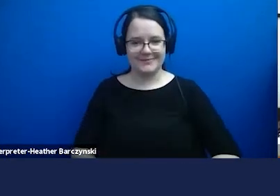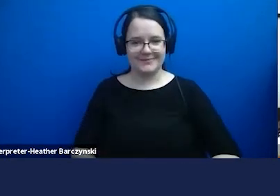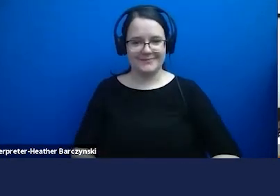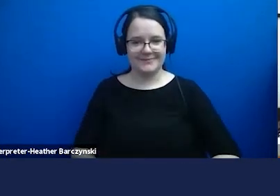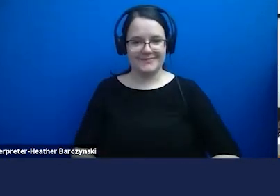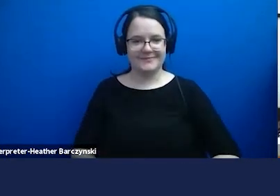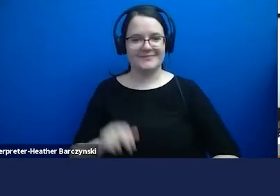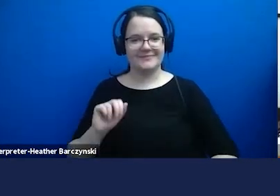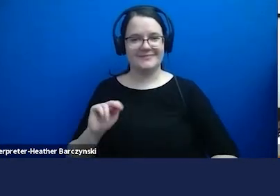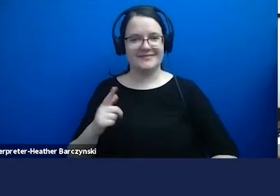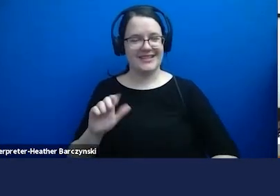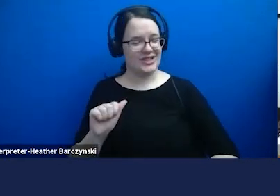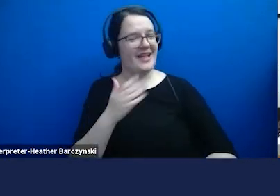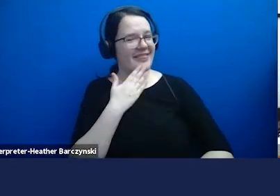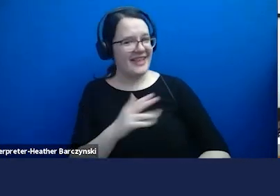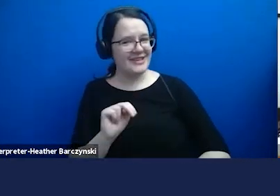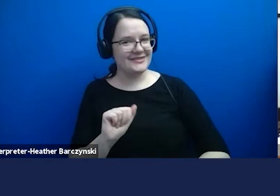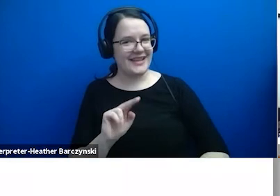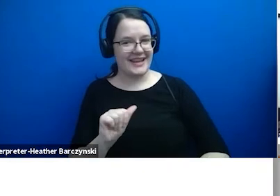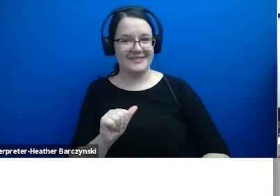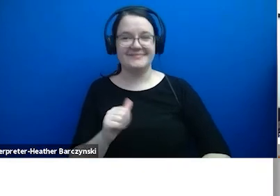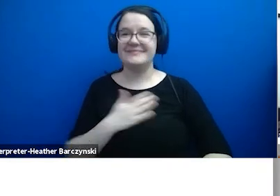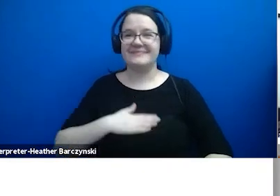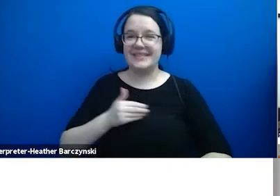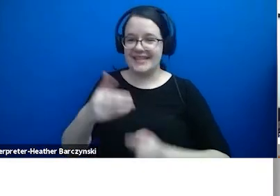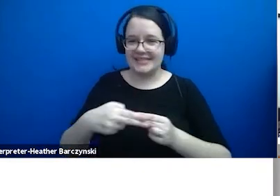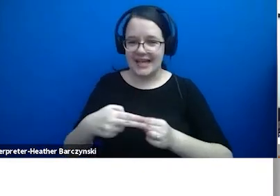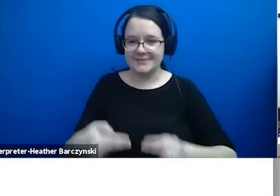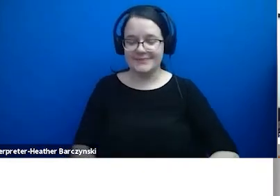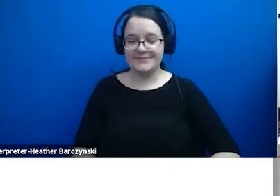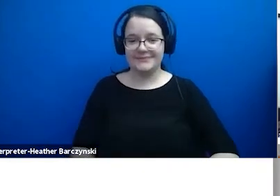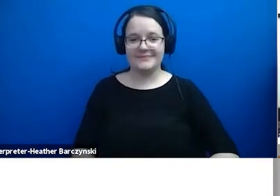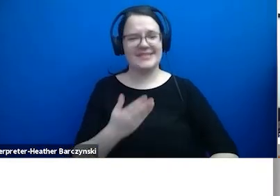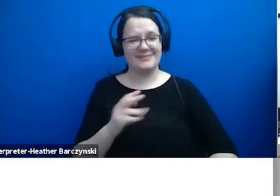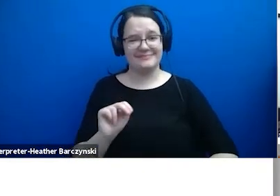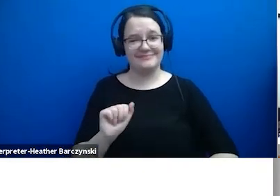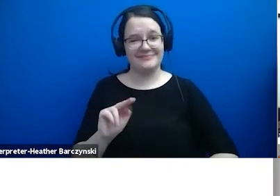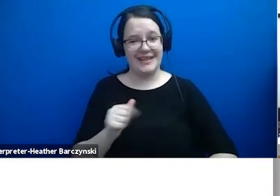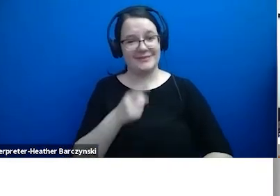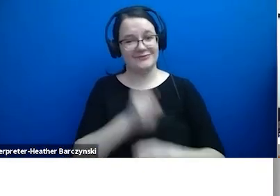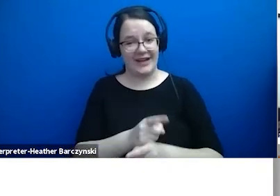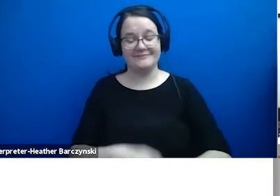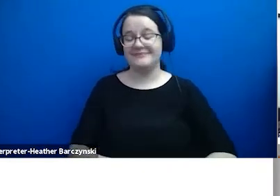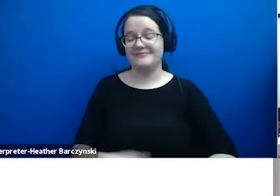thanks nana if i can have the next slide please so nana's right um i think right now we're not